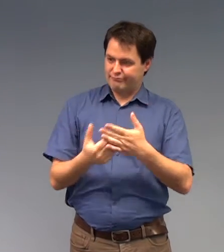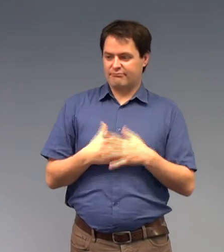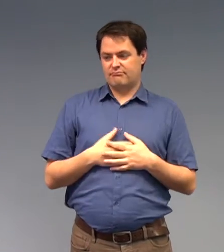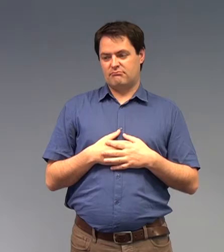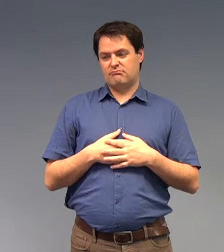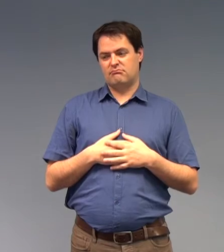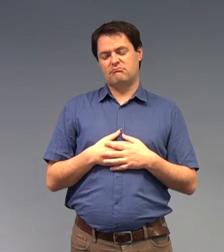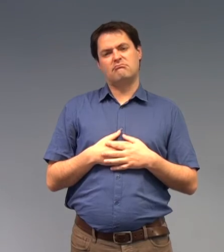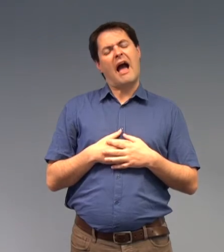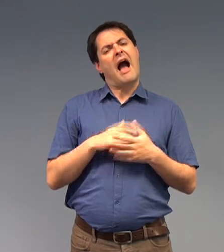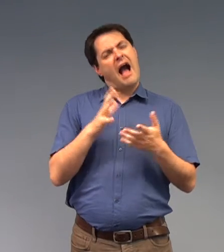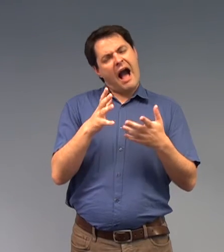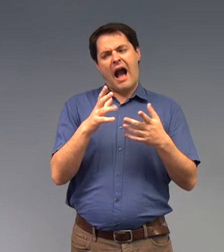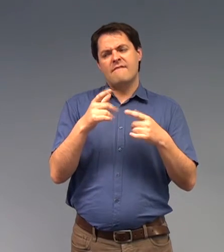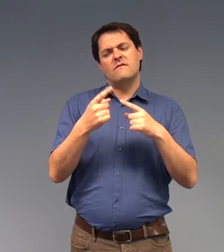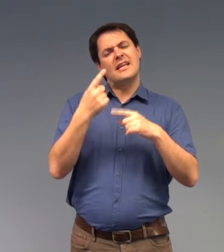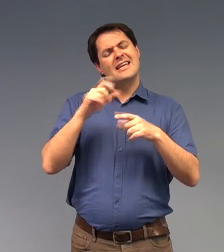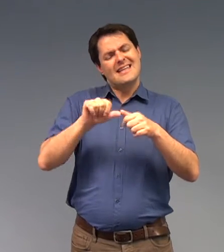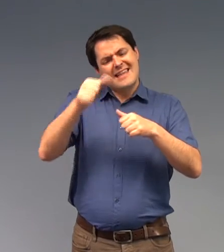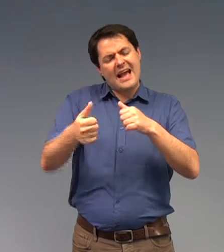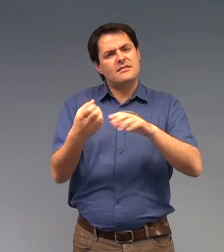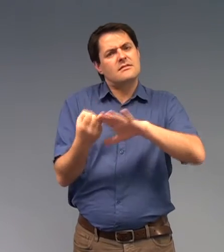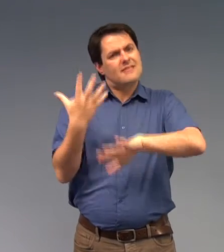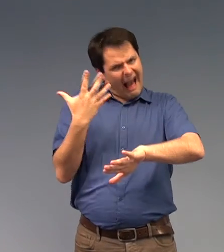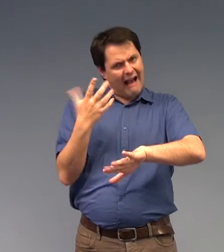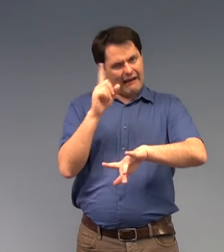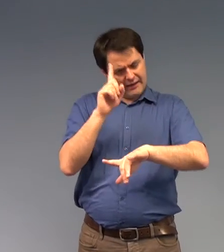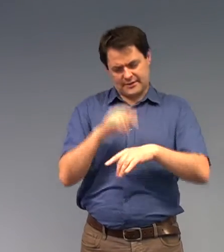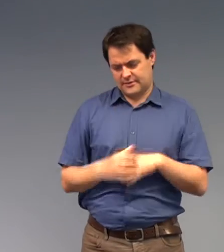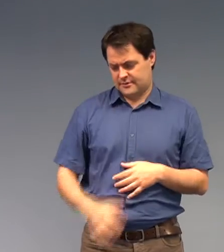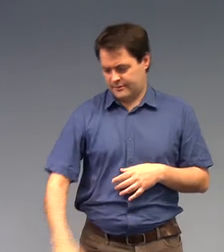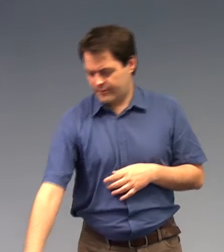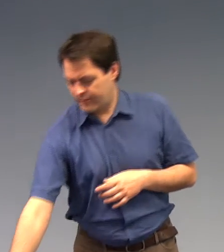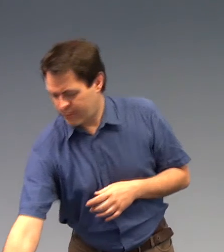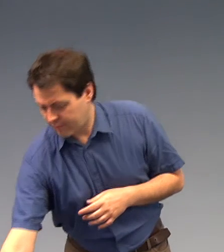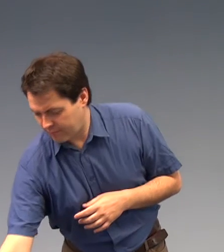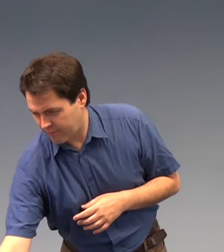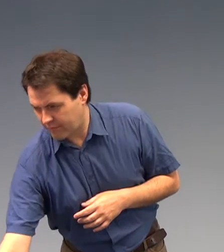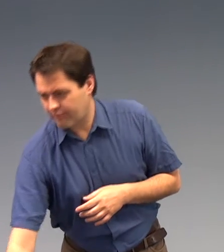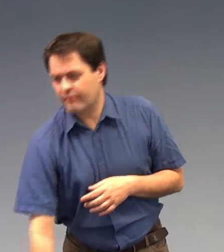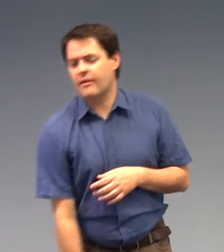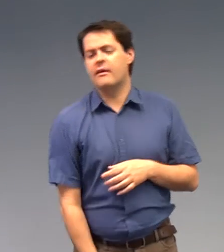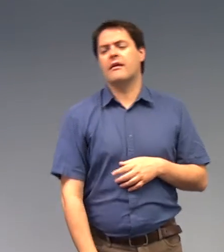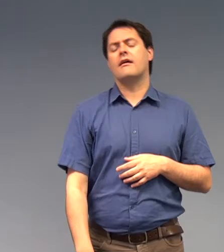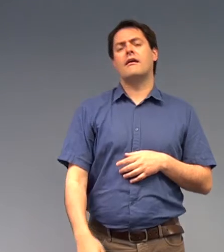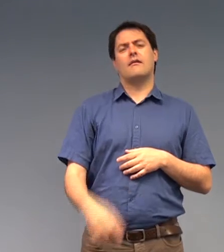So, it's clear. This isn't a new thing. DIs aren't new. They've been around for a long time.